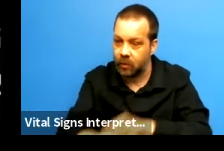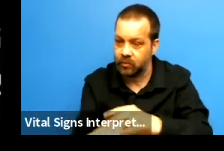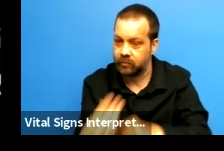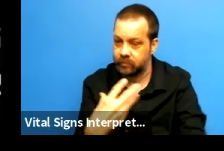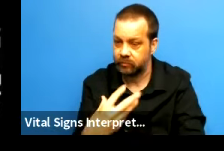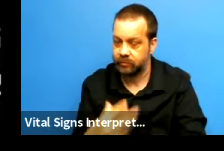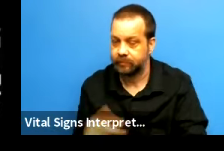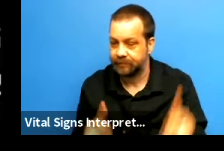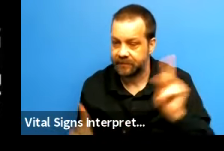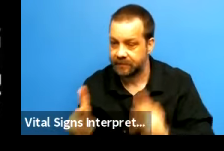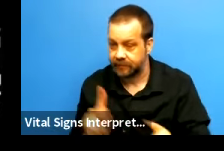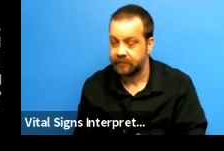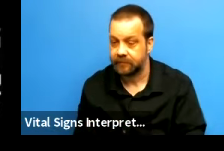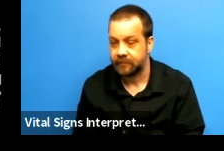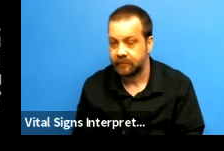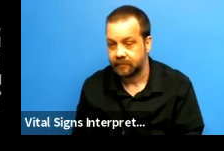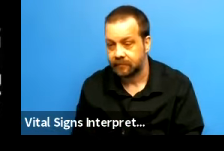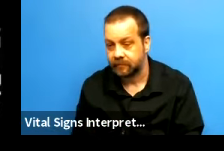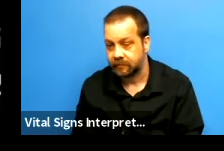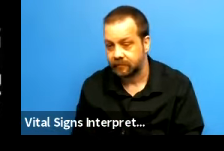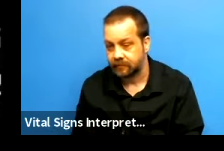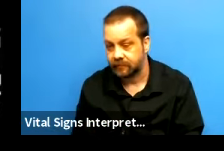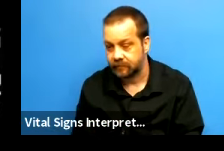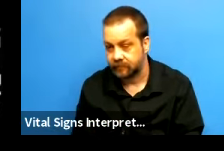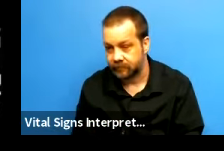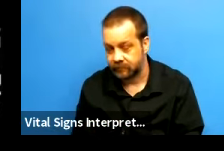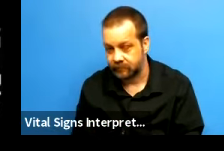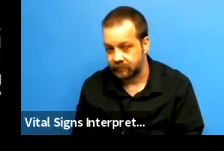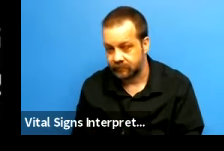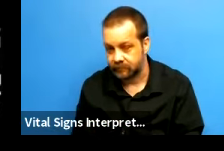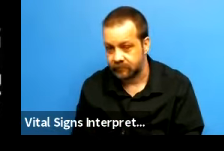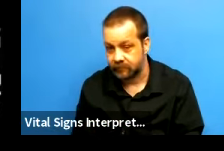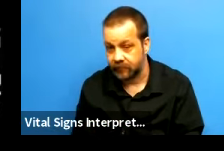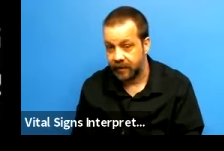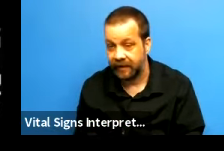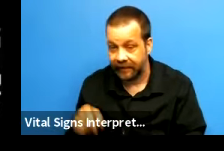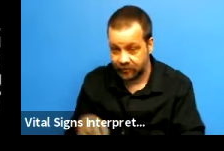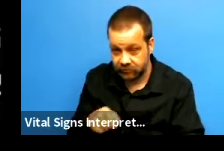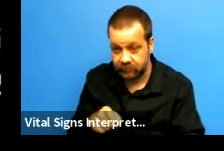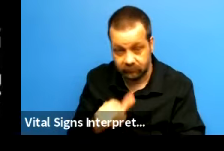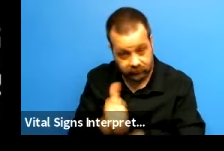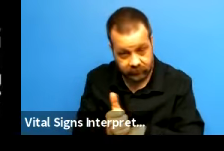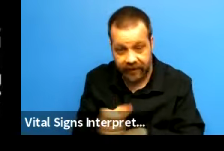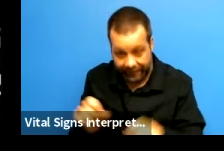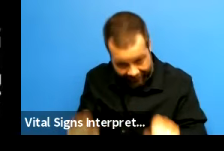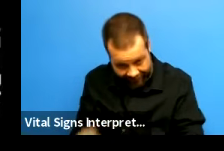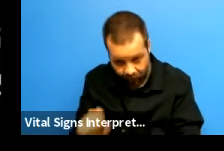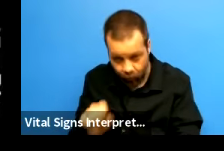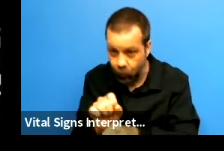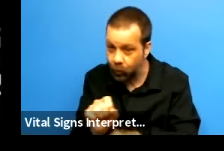That way we can ensure that people are able to still do their job, do it well